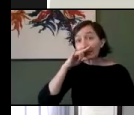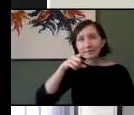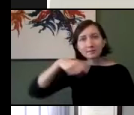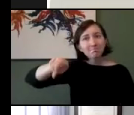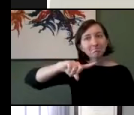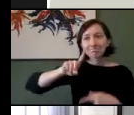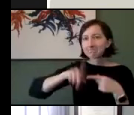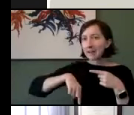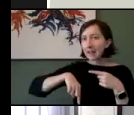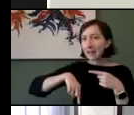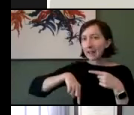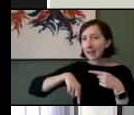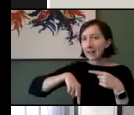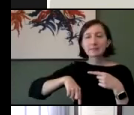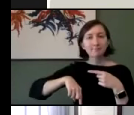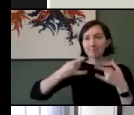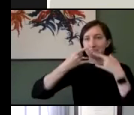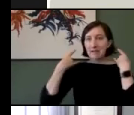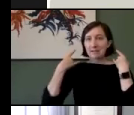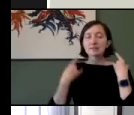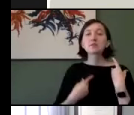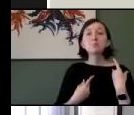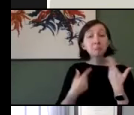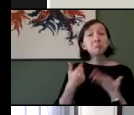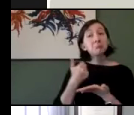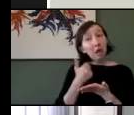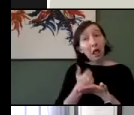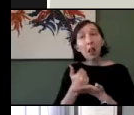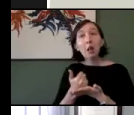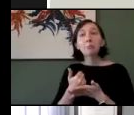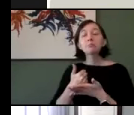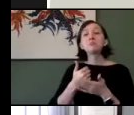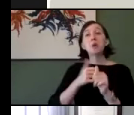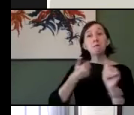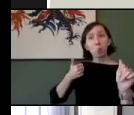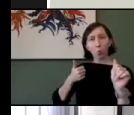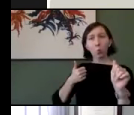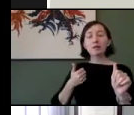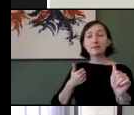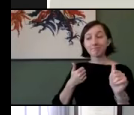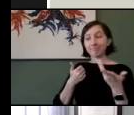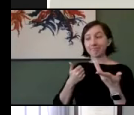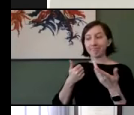especially against exposure to the virus from greater height— someone who is up higher—